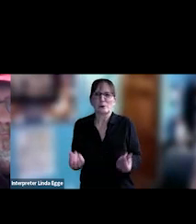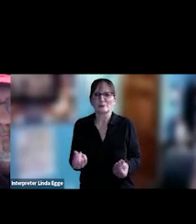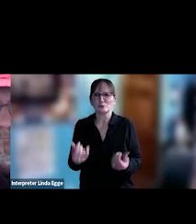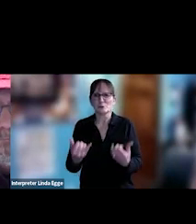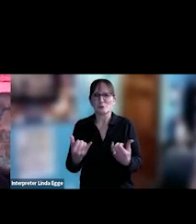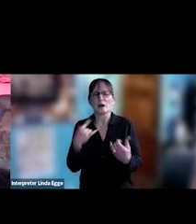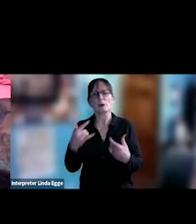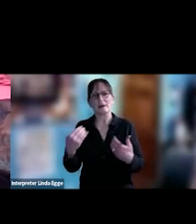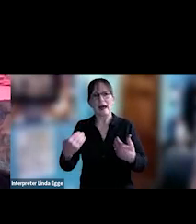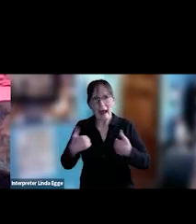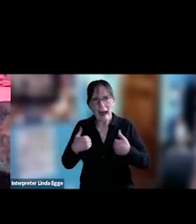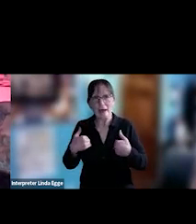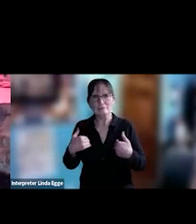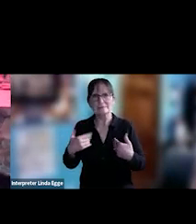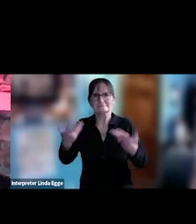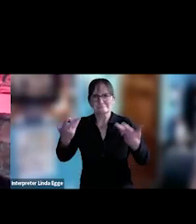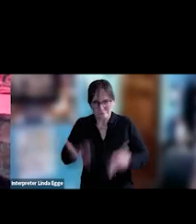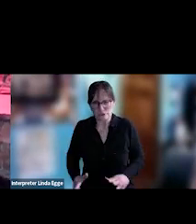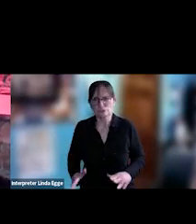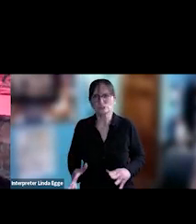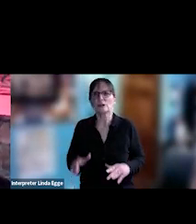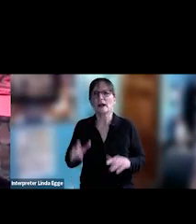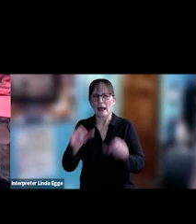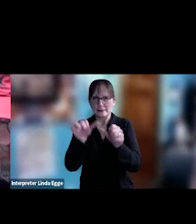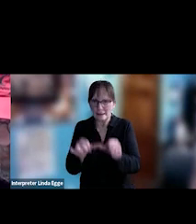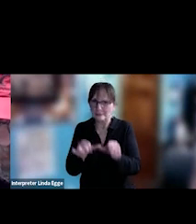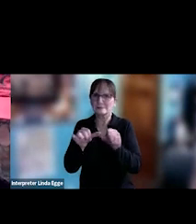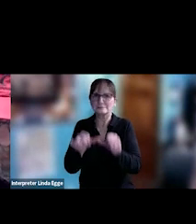and have enjoyed doing and continue to enjoy doing.